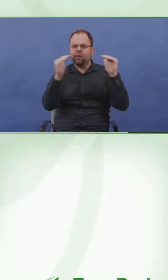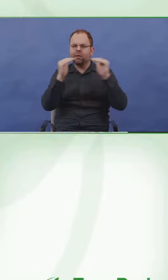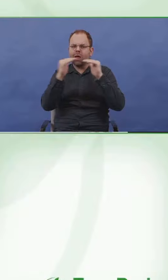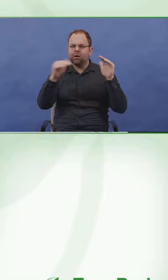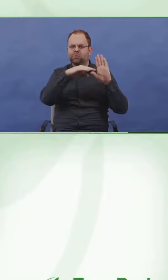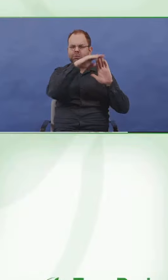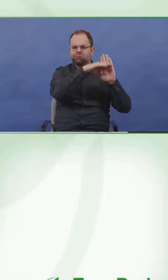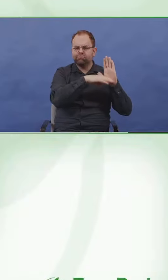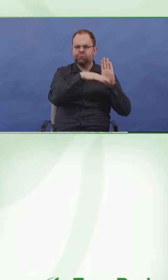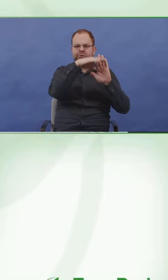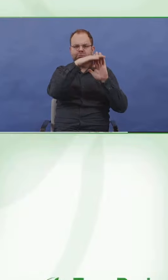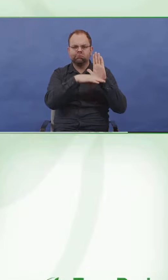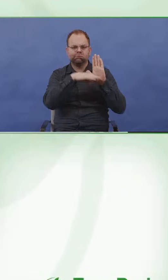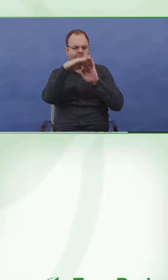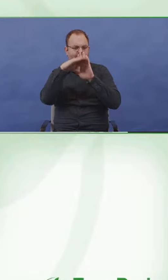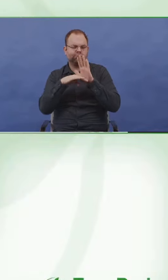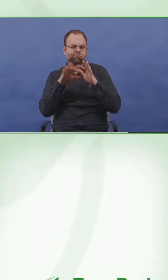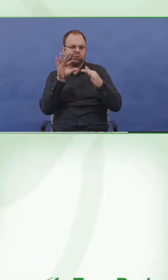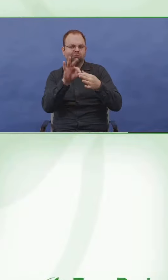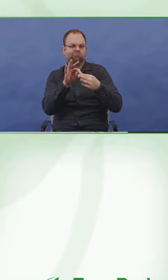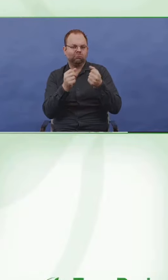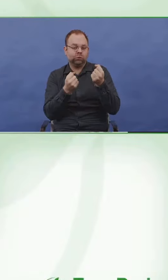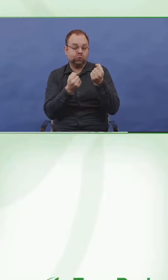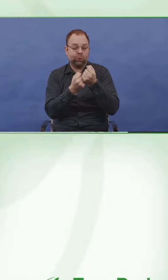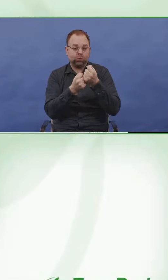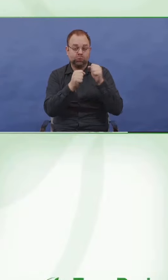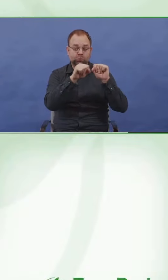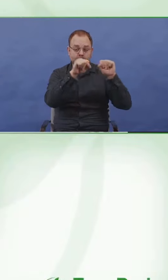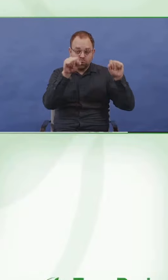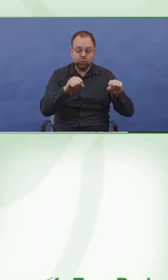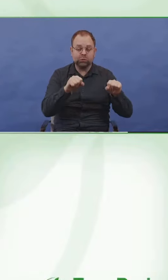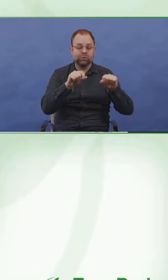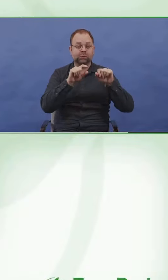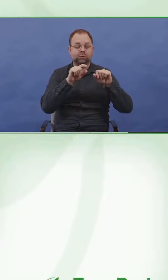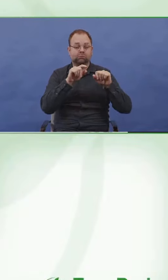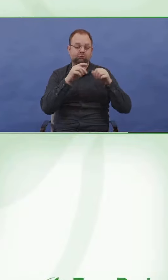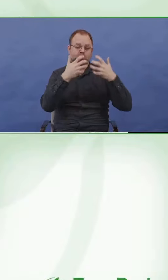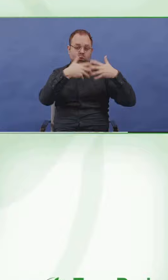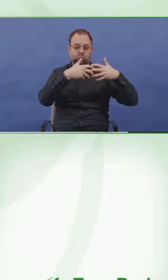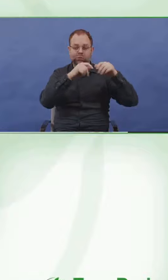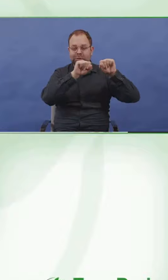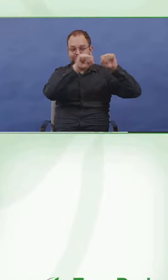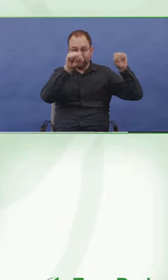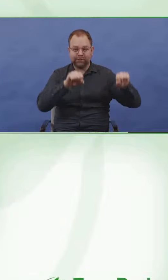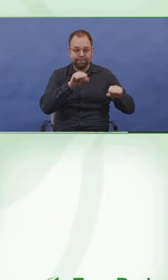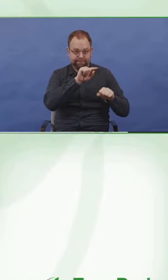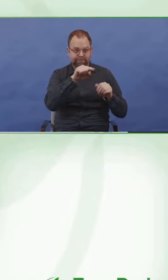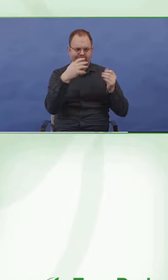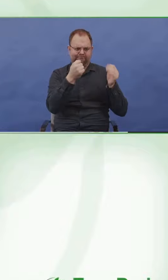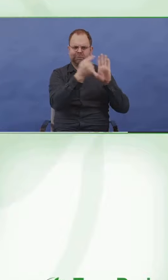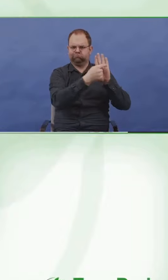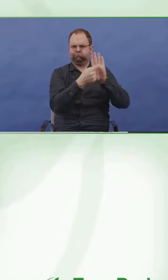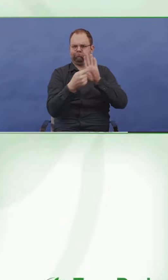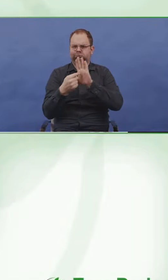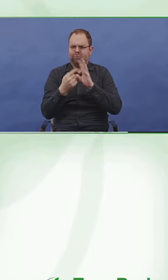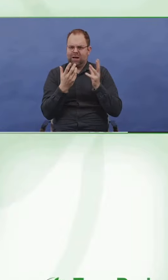matter of priority, particularly coming out of the COVID-19 pandemic results, right?